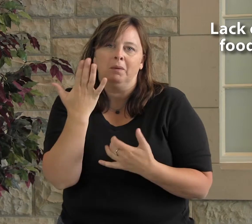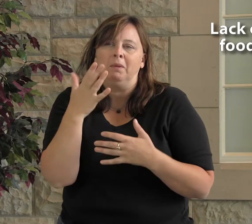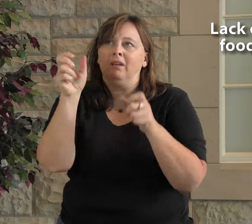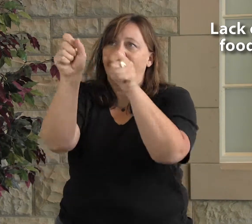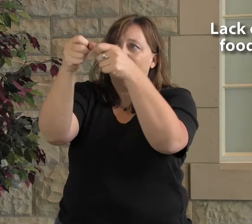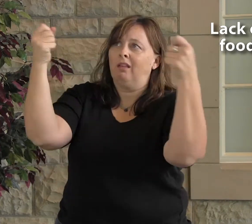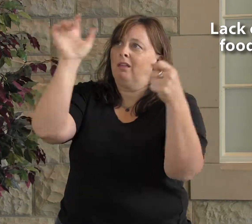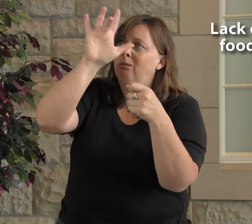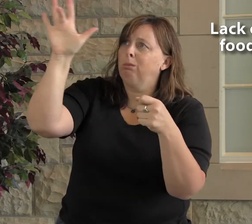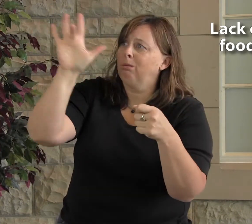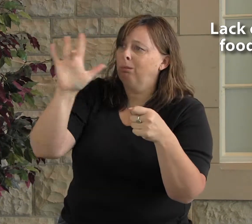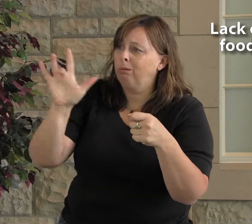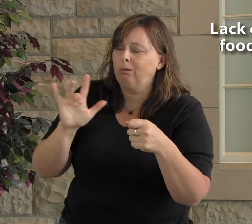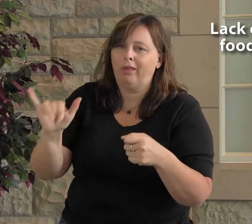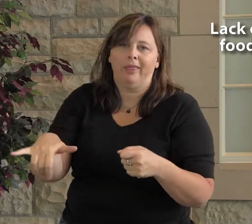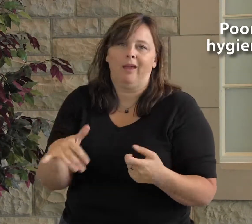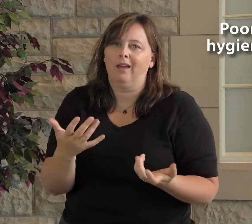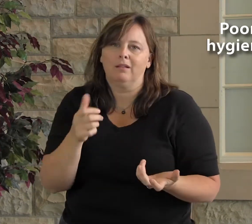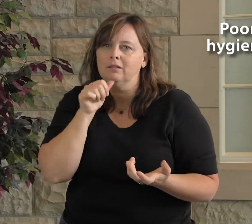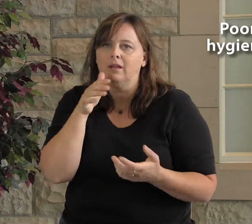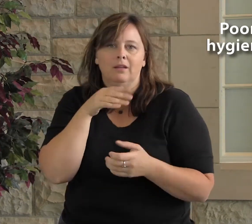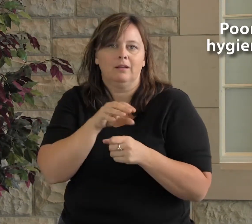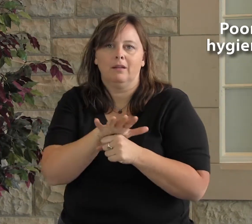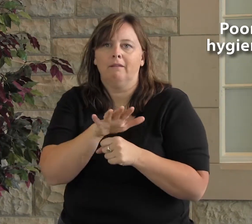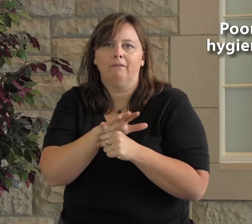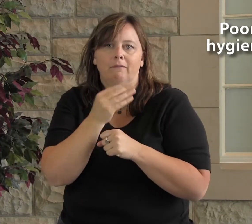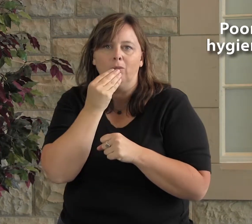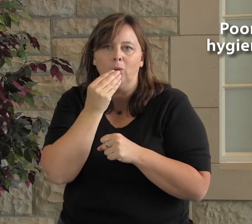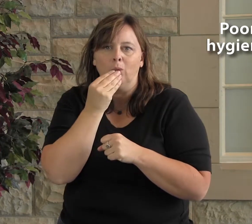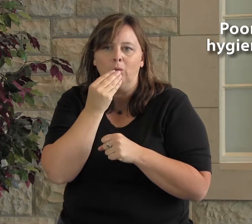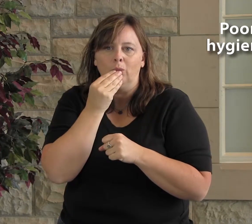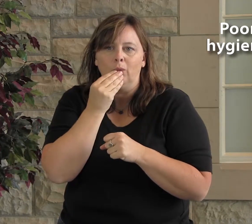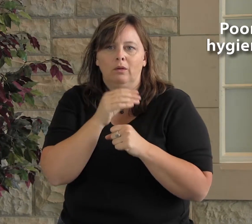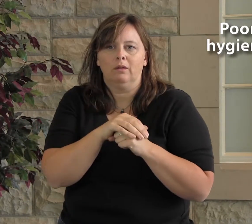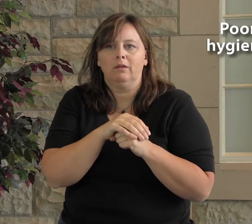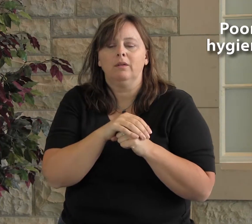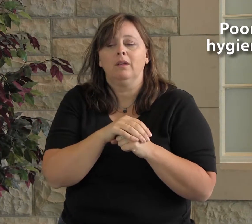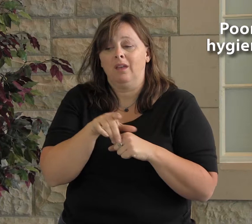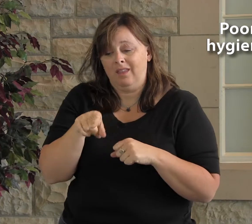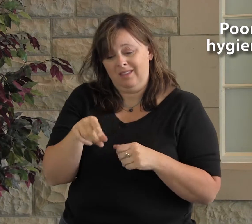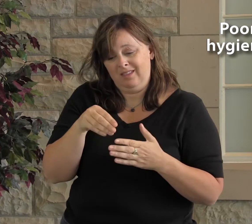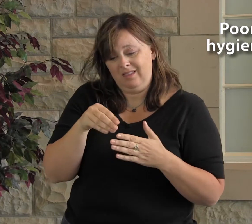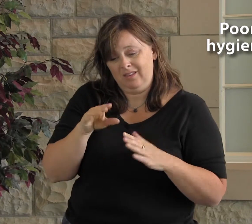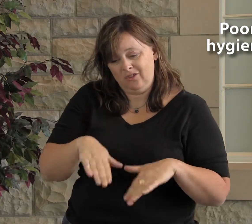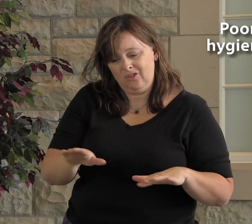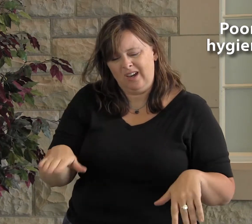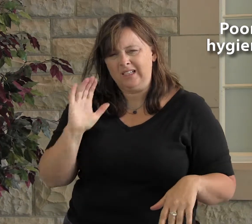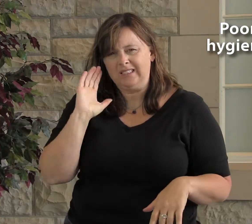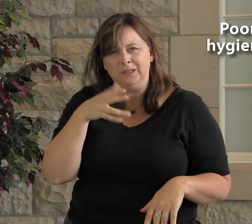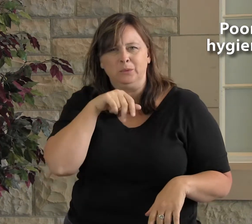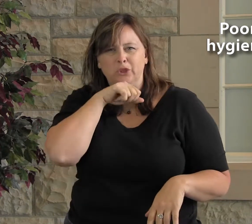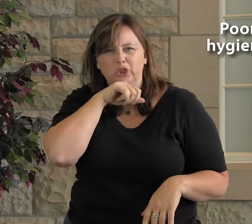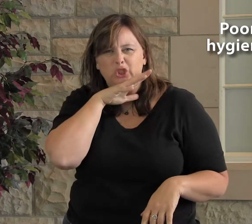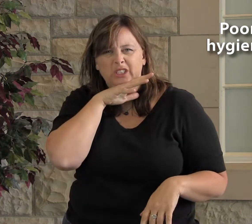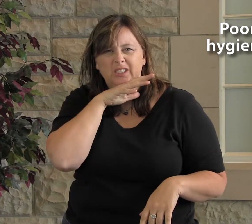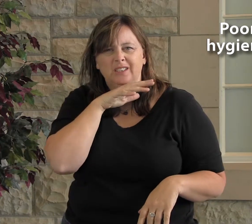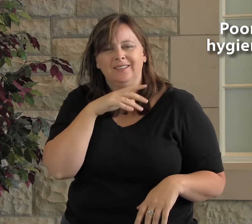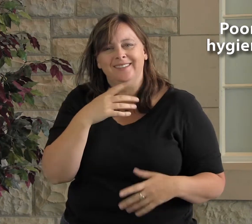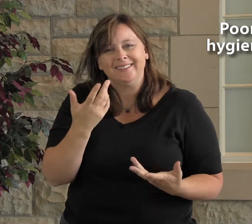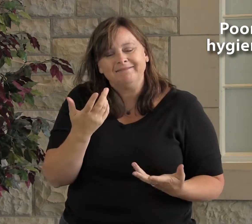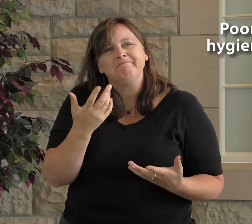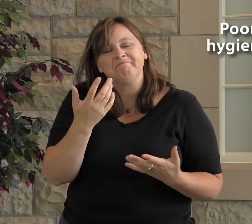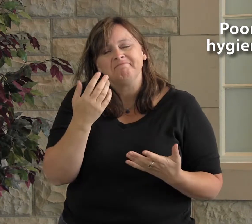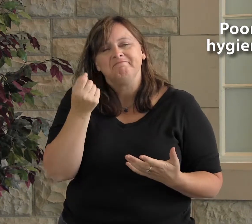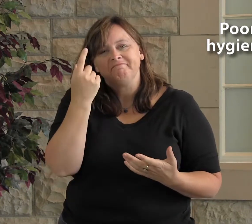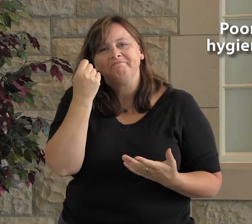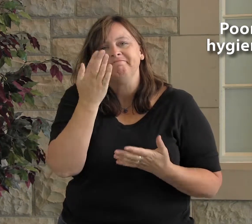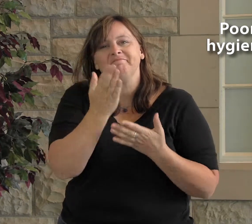You notice their kitchen, the cupboards are bare, maybe the child seems very dirty.